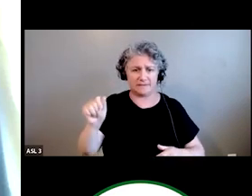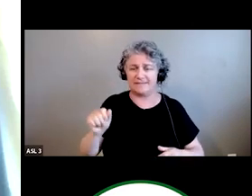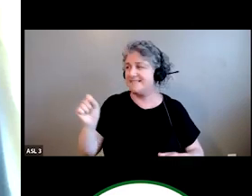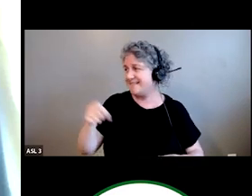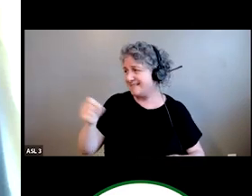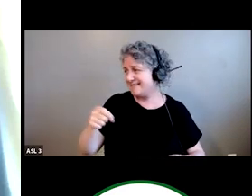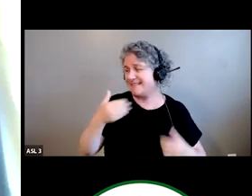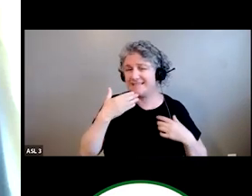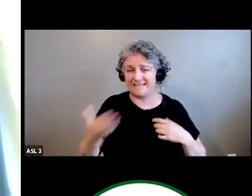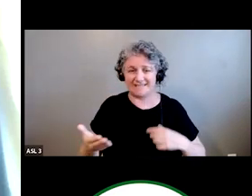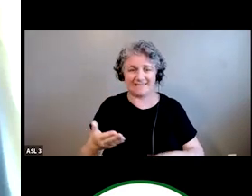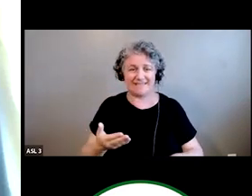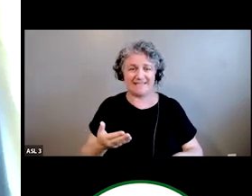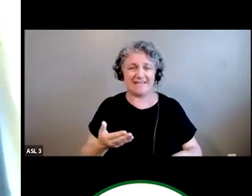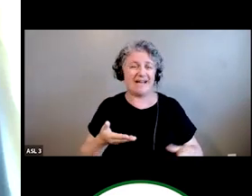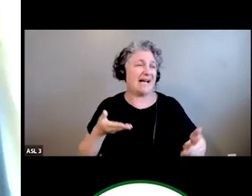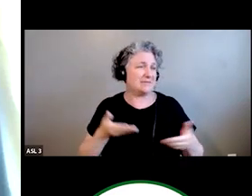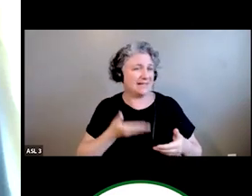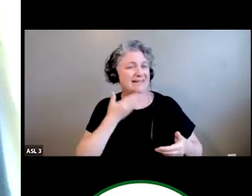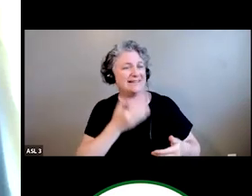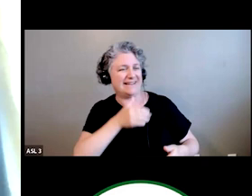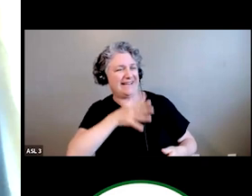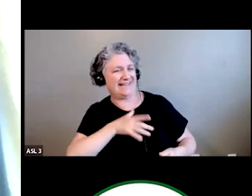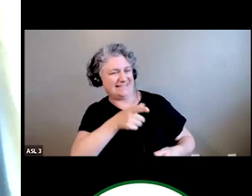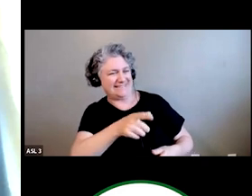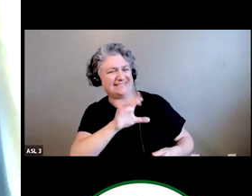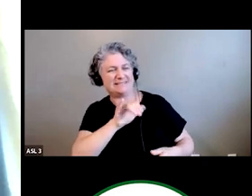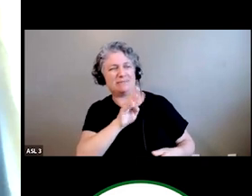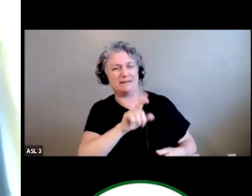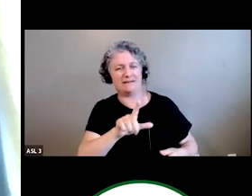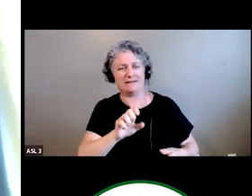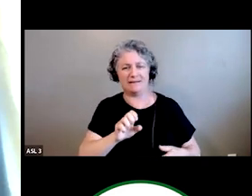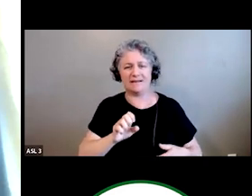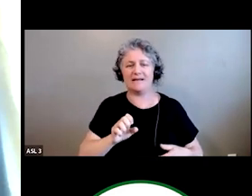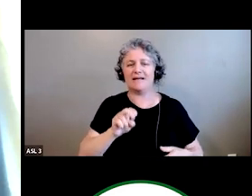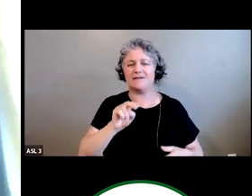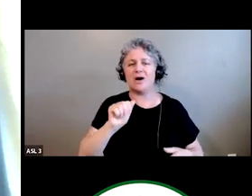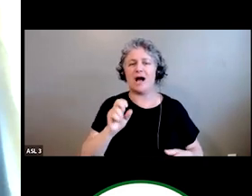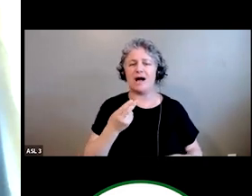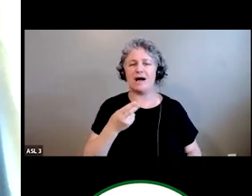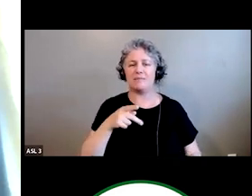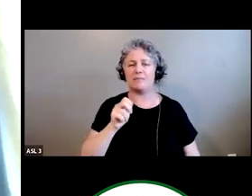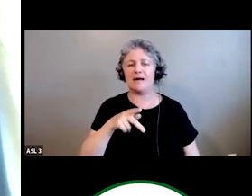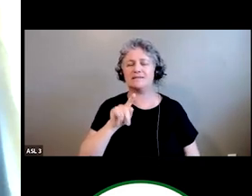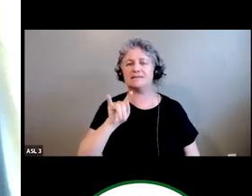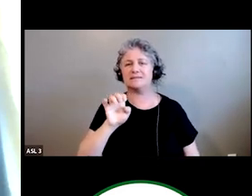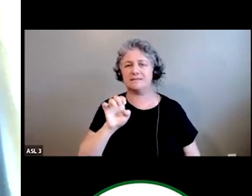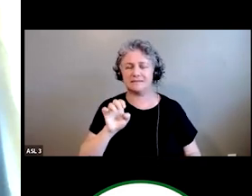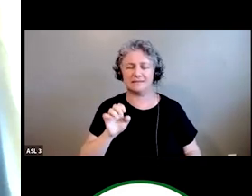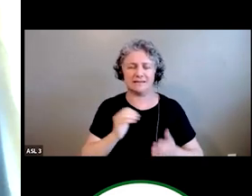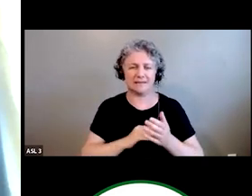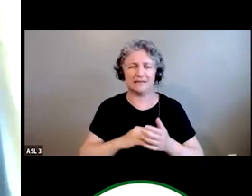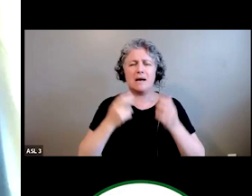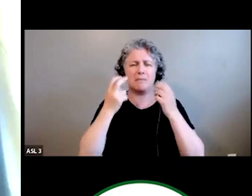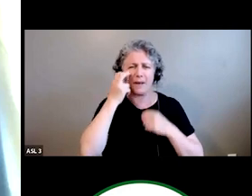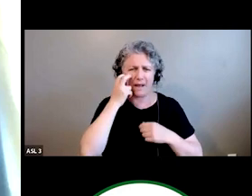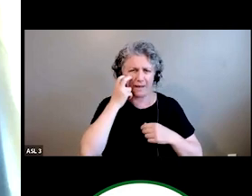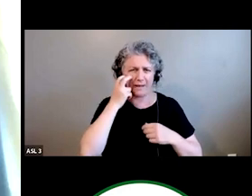I'm a blind person. I had an acted in 1990. But let me to blind this altogether in 2,007.